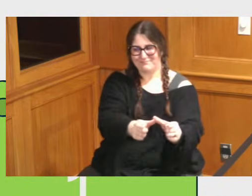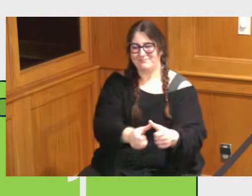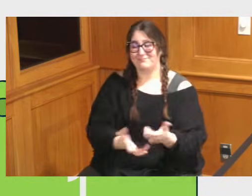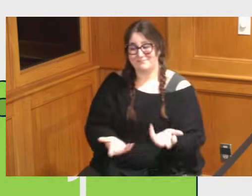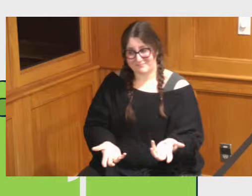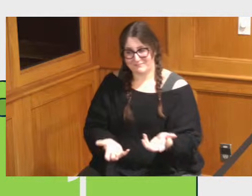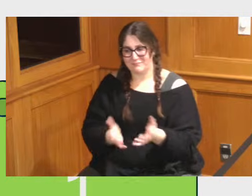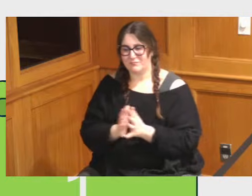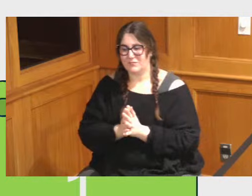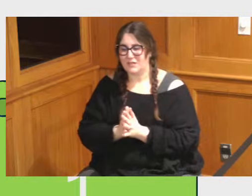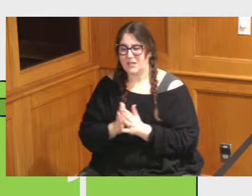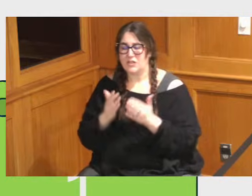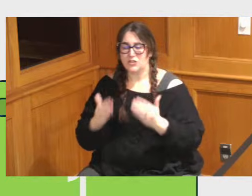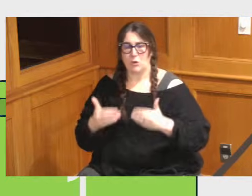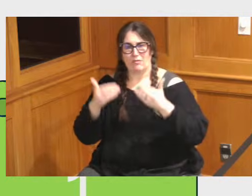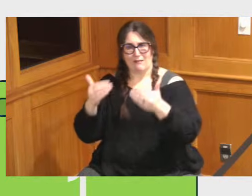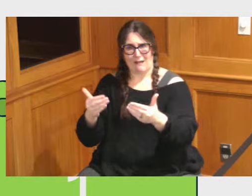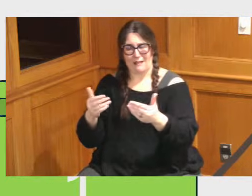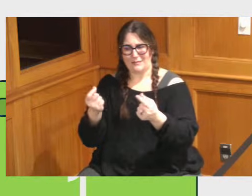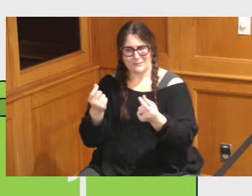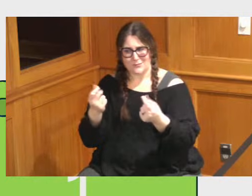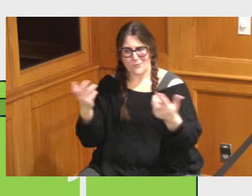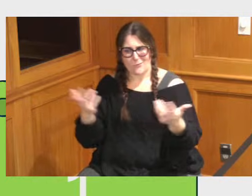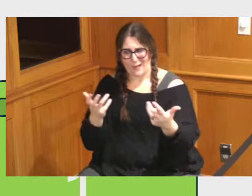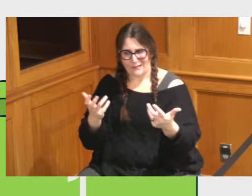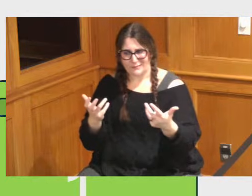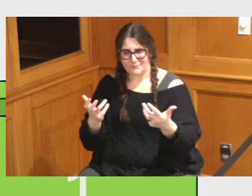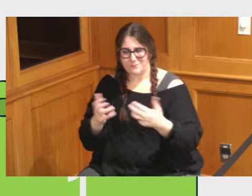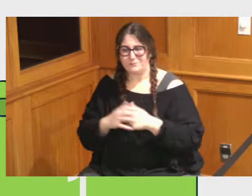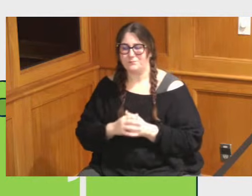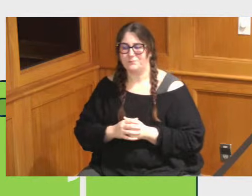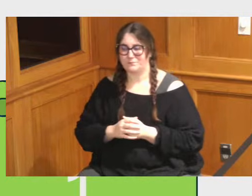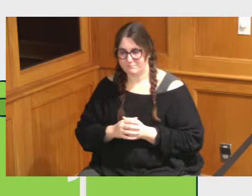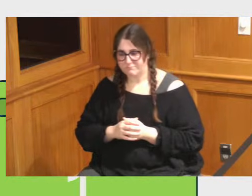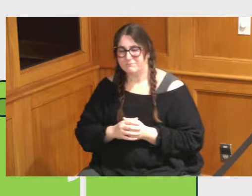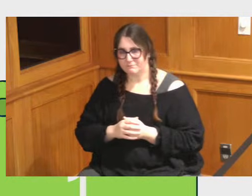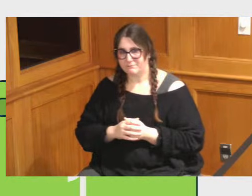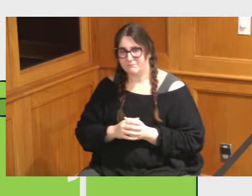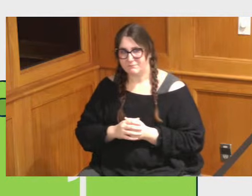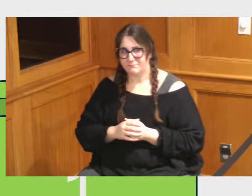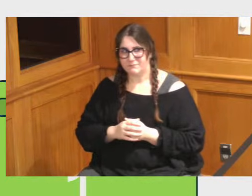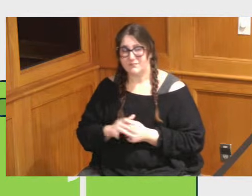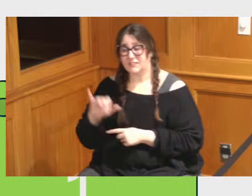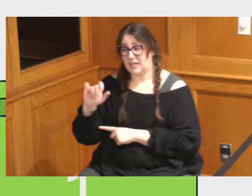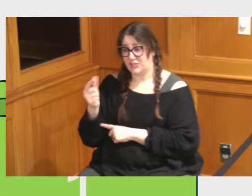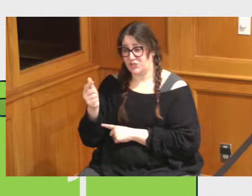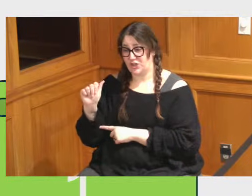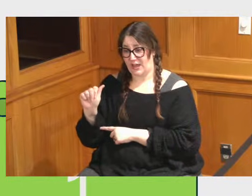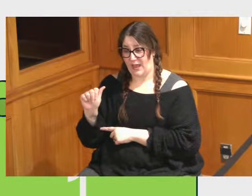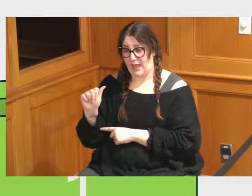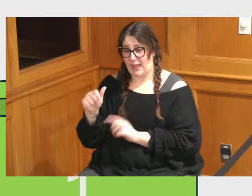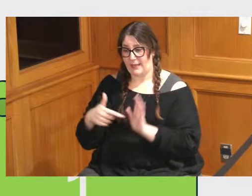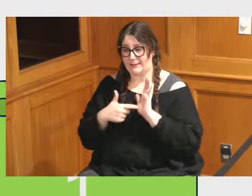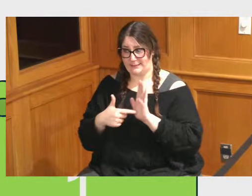So the next steps to move forward with this is as I said, excuse me, there's an IGA that has been